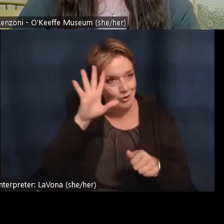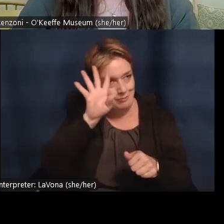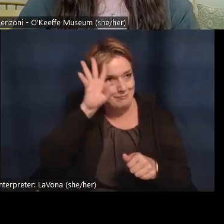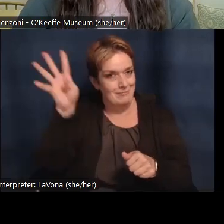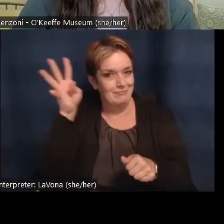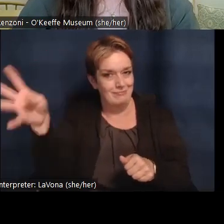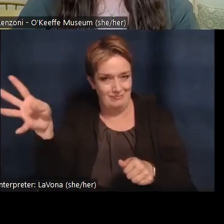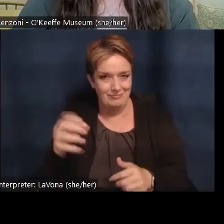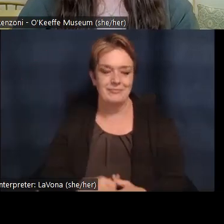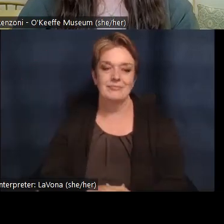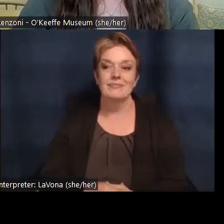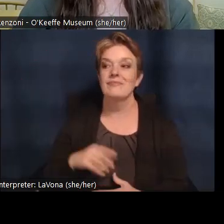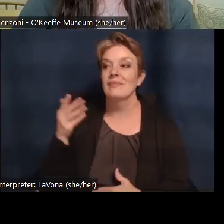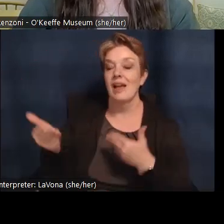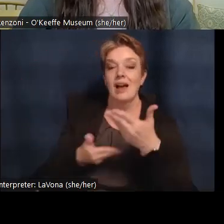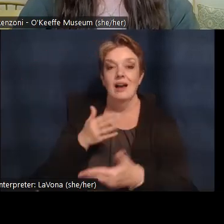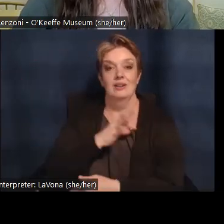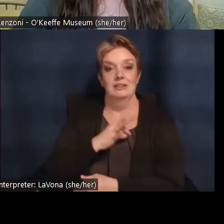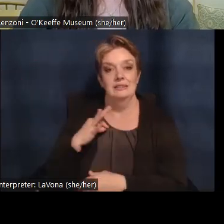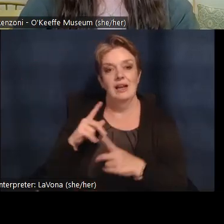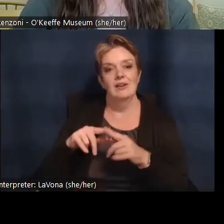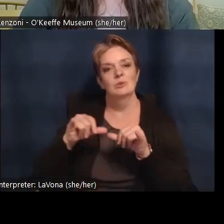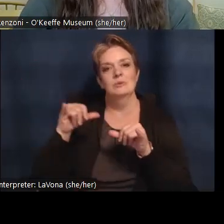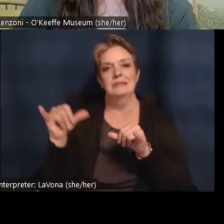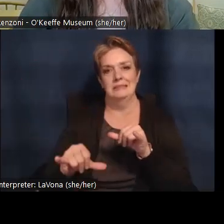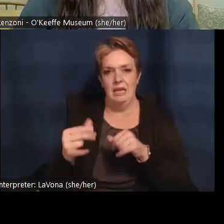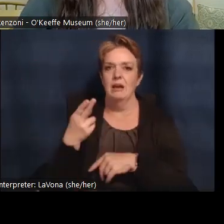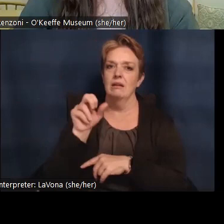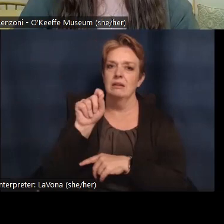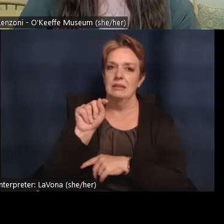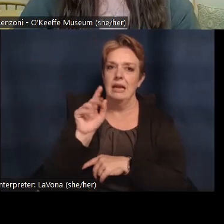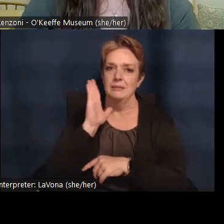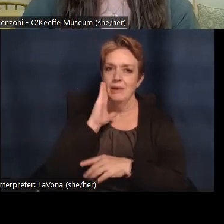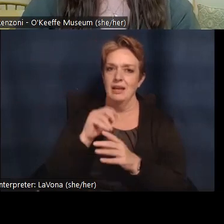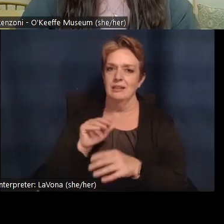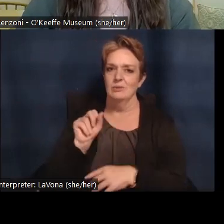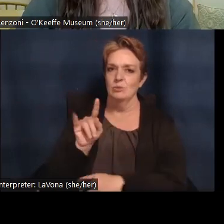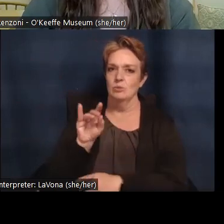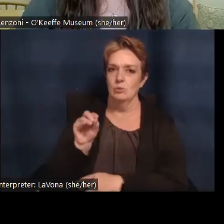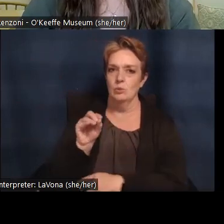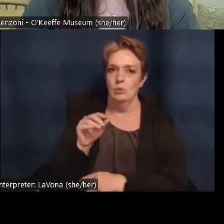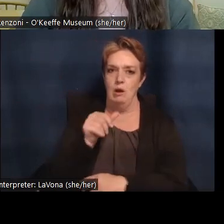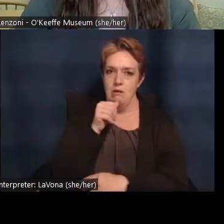She also hired staff to stay over in a guest bed set up in her studio so that she was not alone at night.